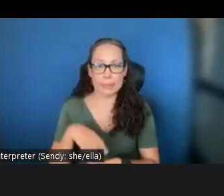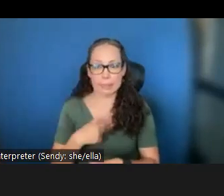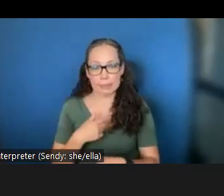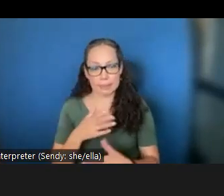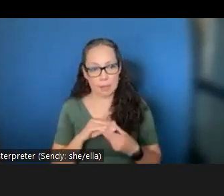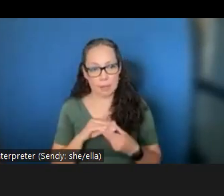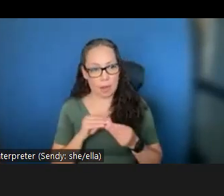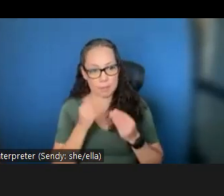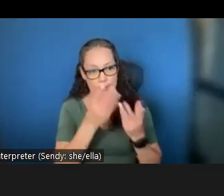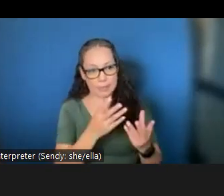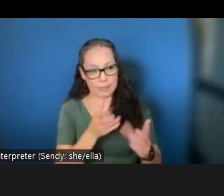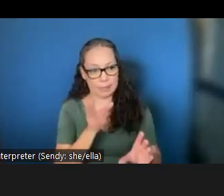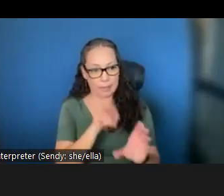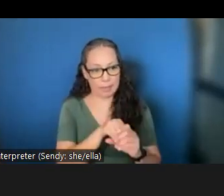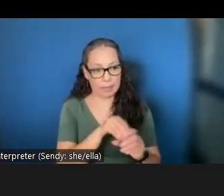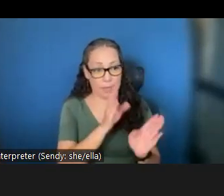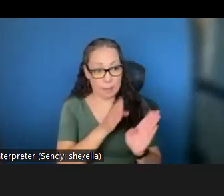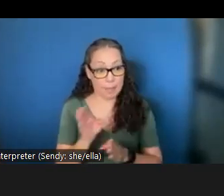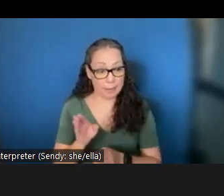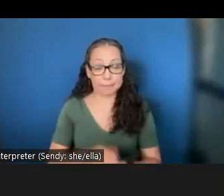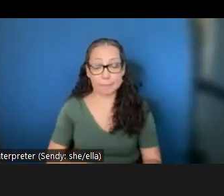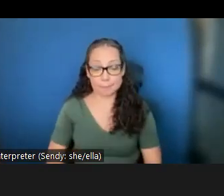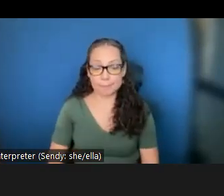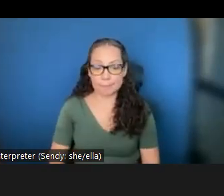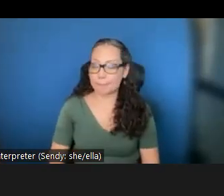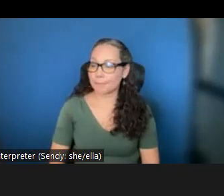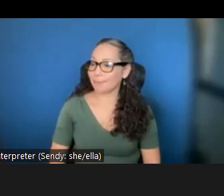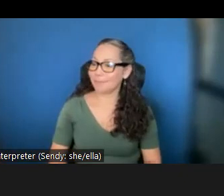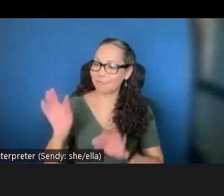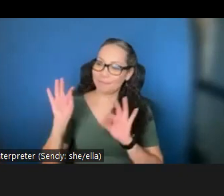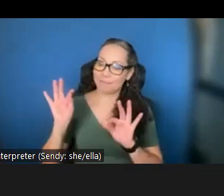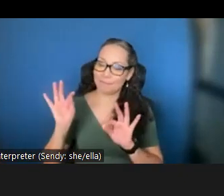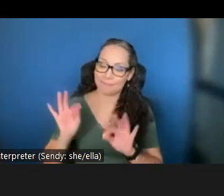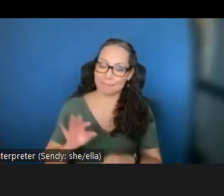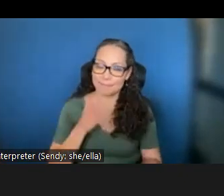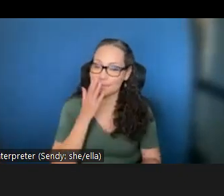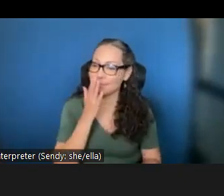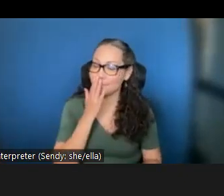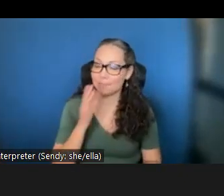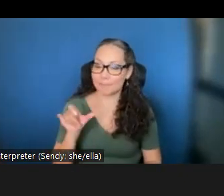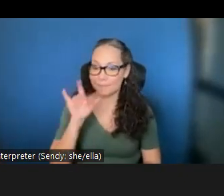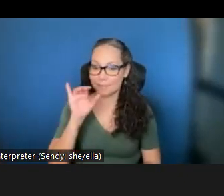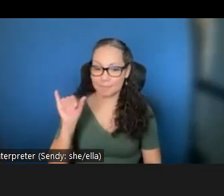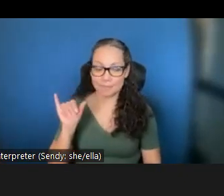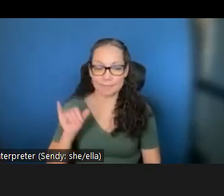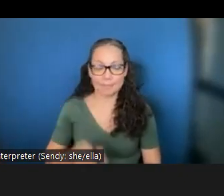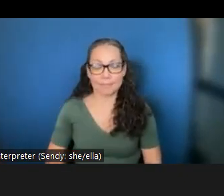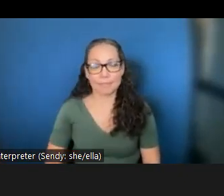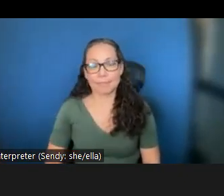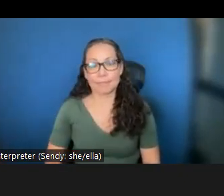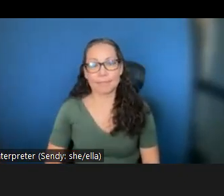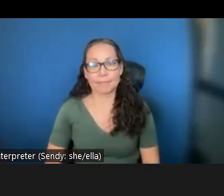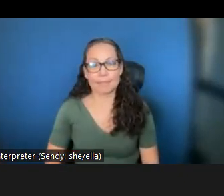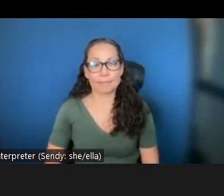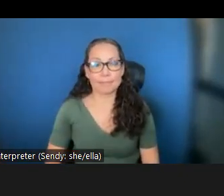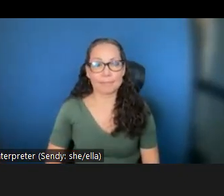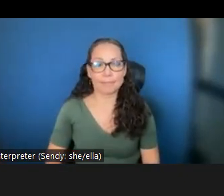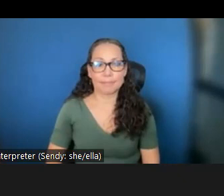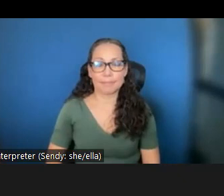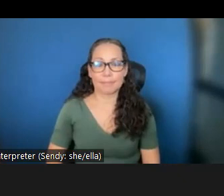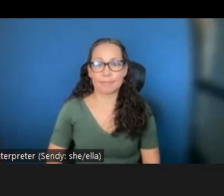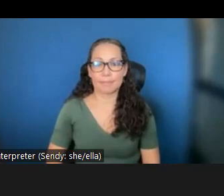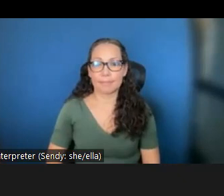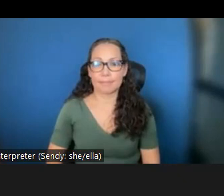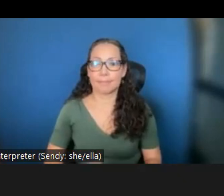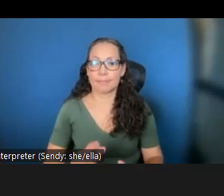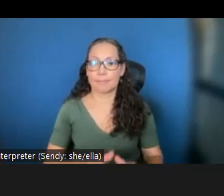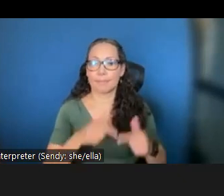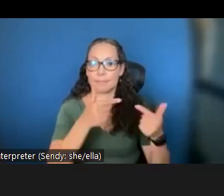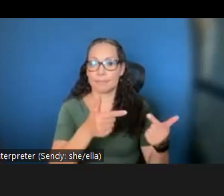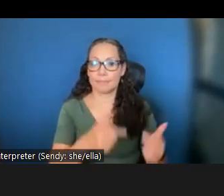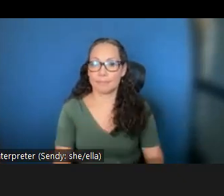plan perfect thank you Larry and with that um I'll turn it over to to manette thank you manette